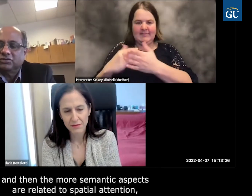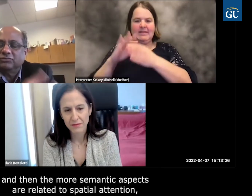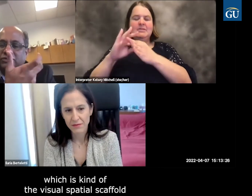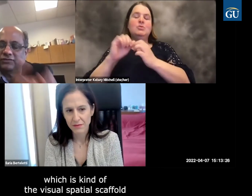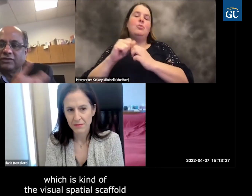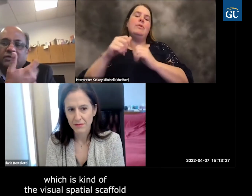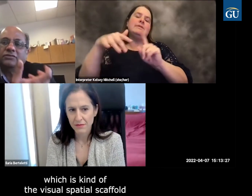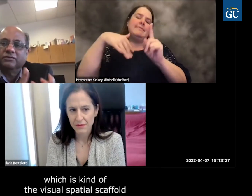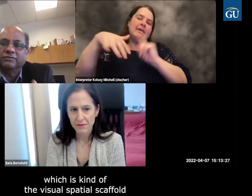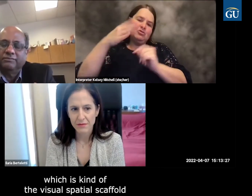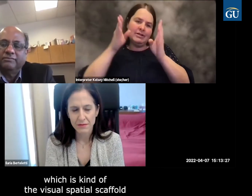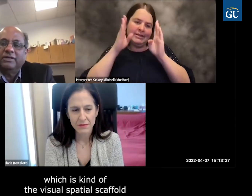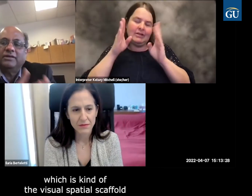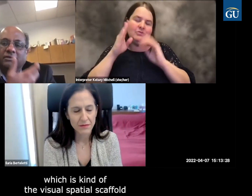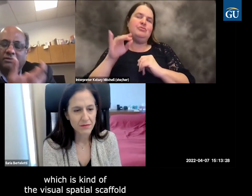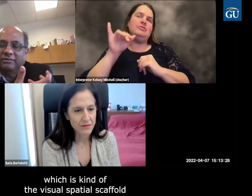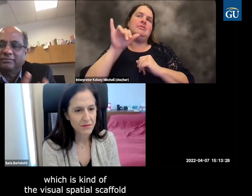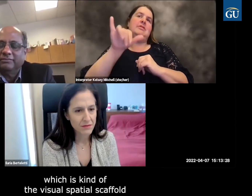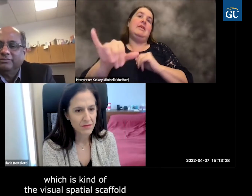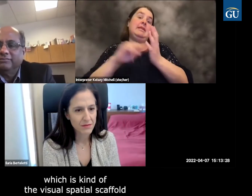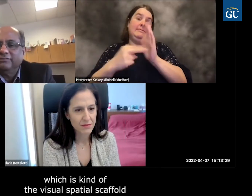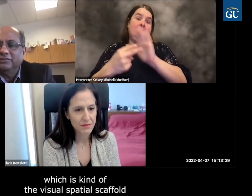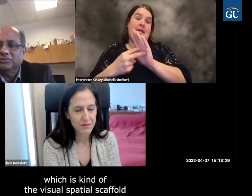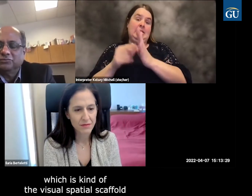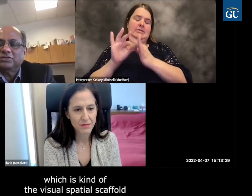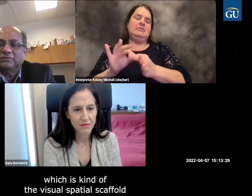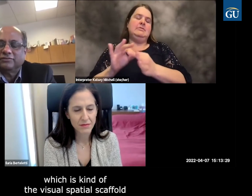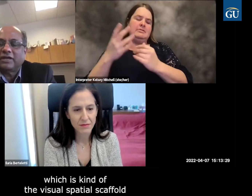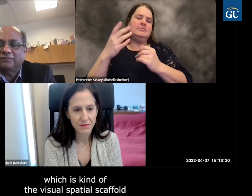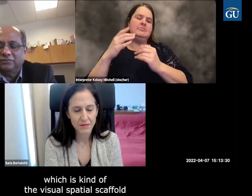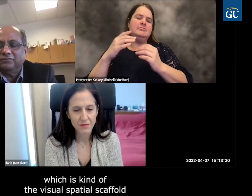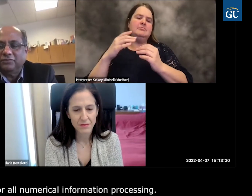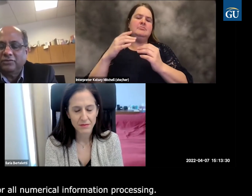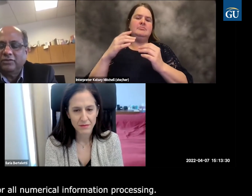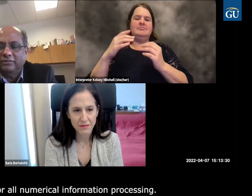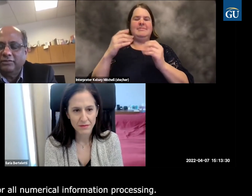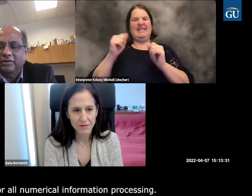which is kind of the